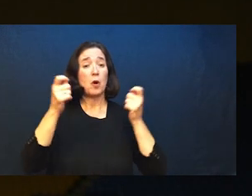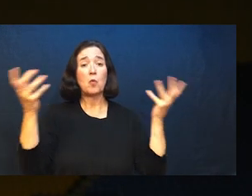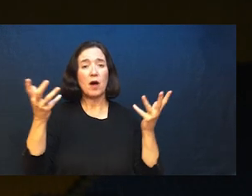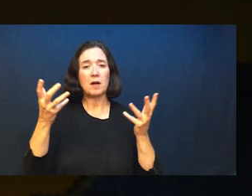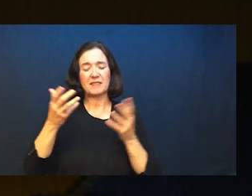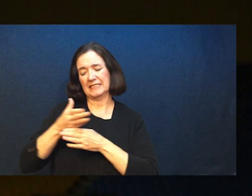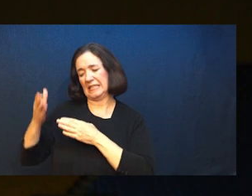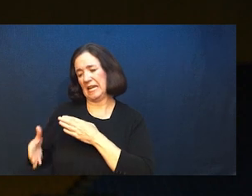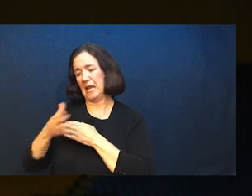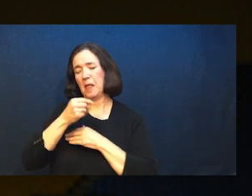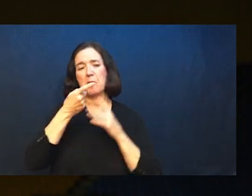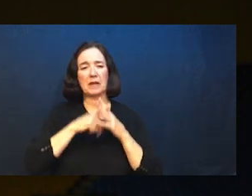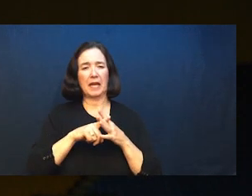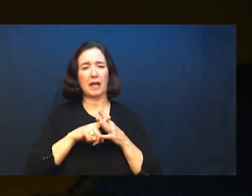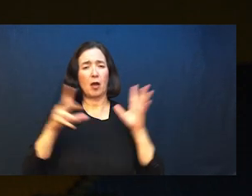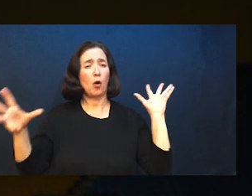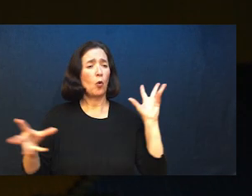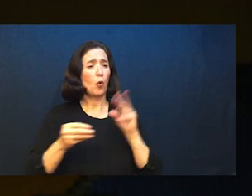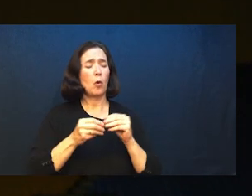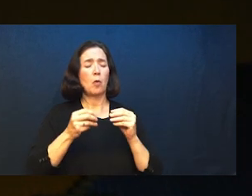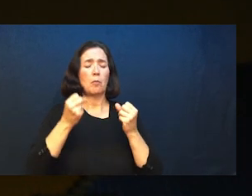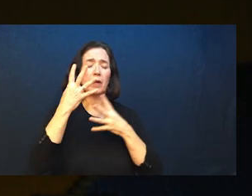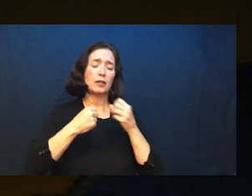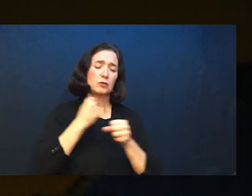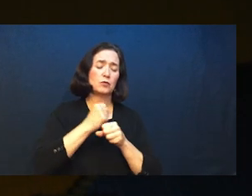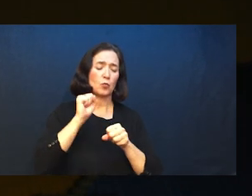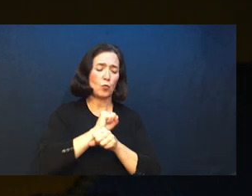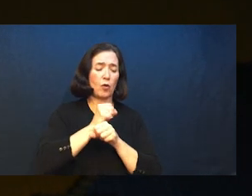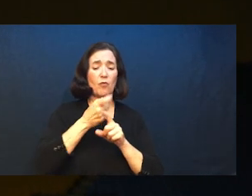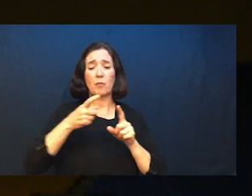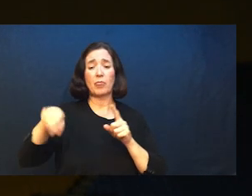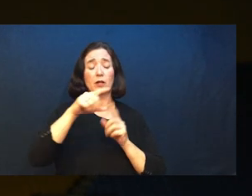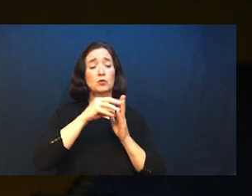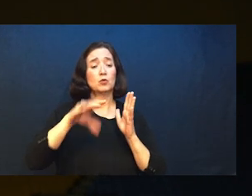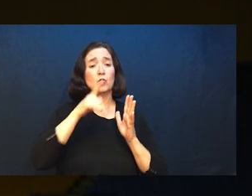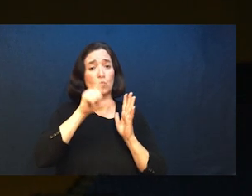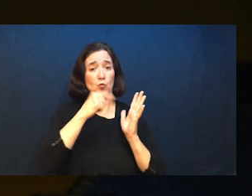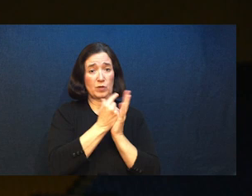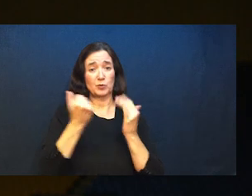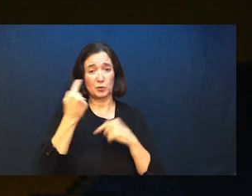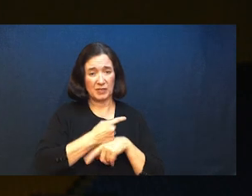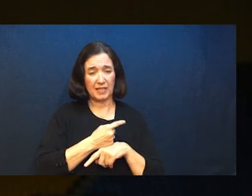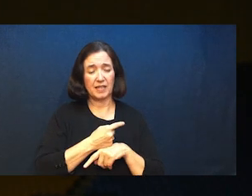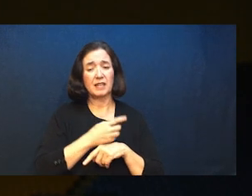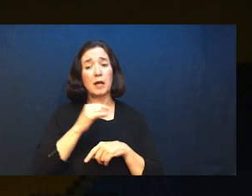an ending and a beginning, the culmination of years of work by the students who are graduating today and